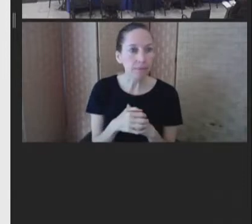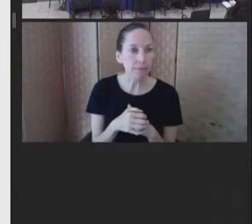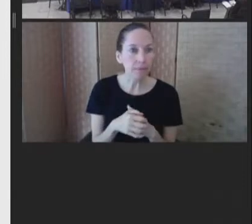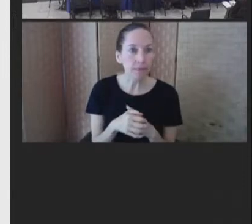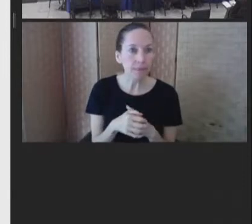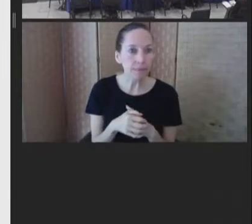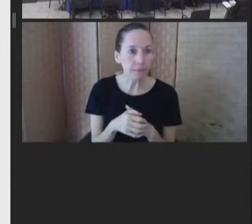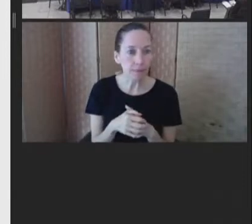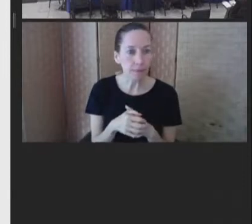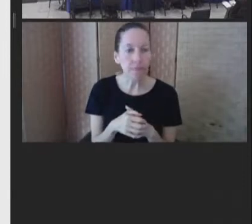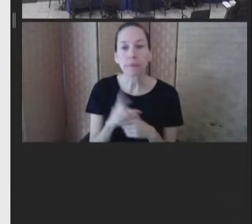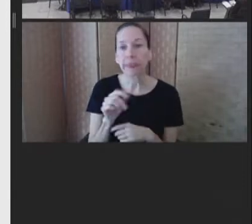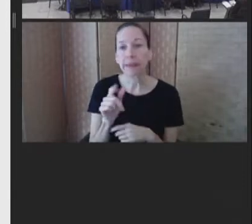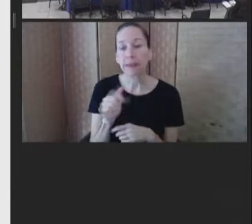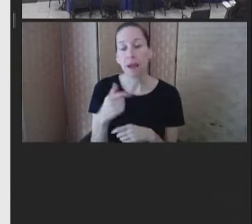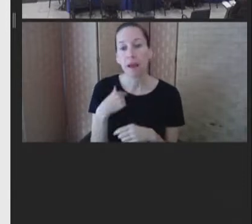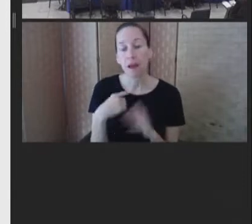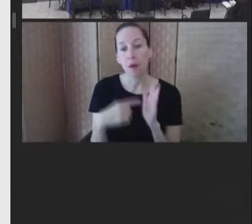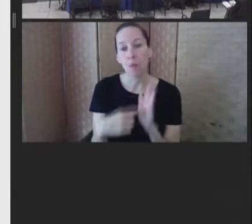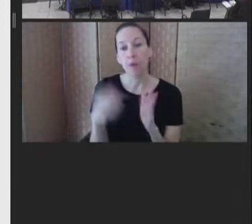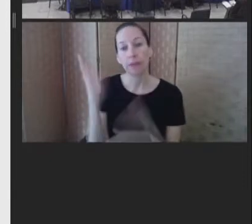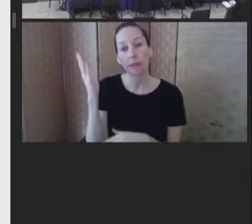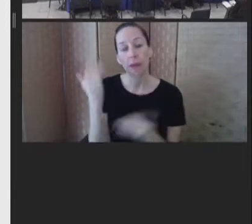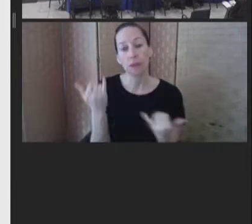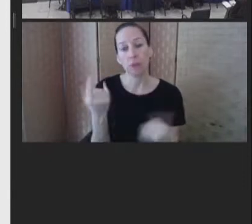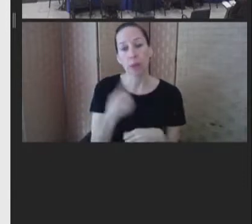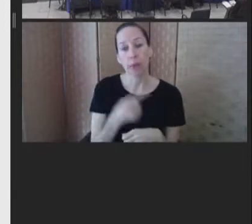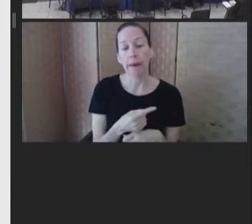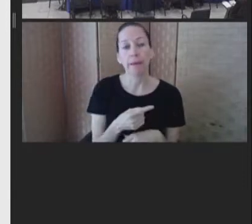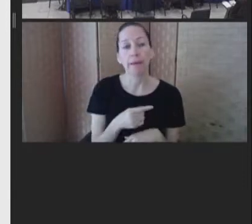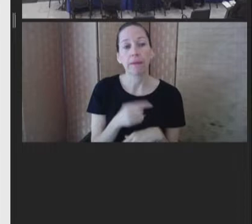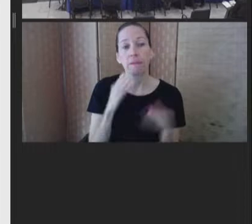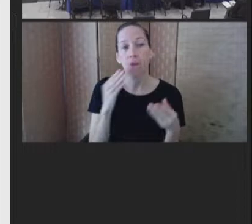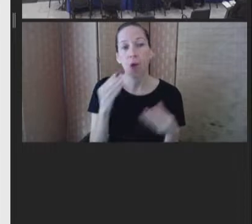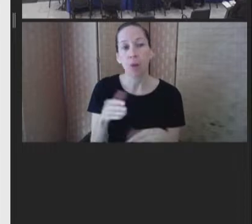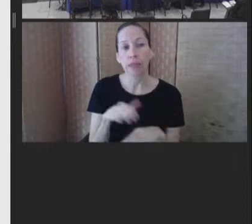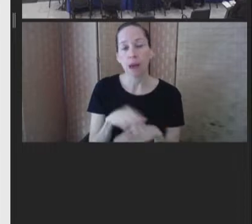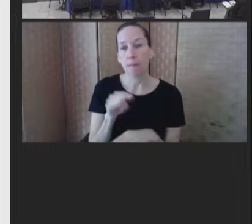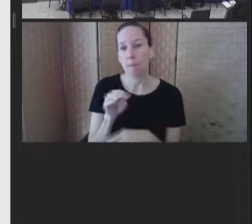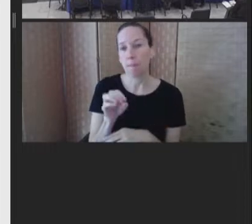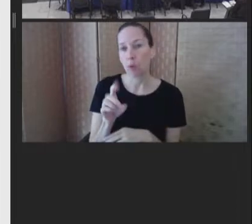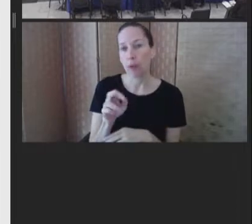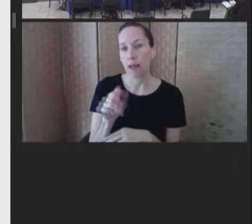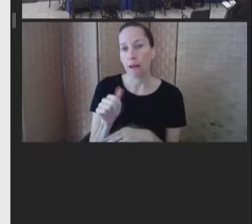so the data I will present today, as I mentioned, is focusing on Moderna Stage One of the COVAIL